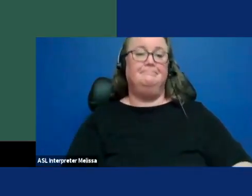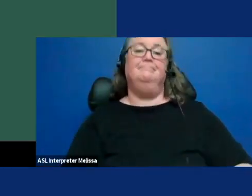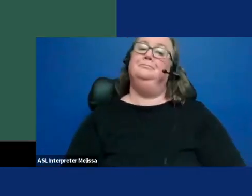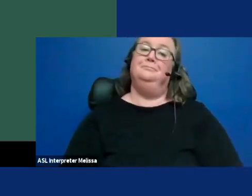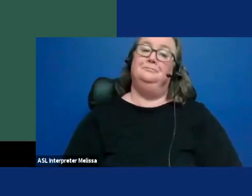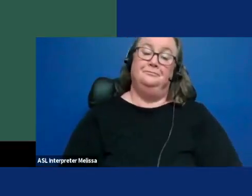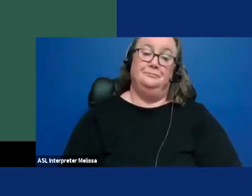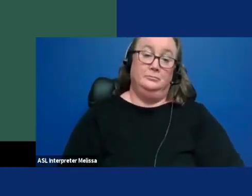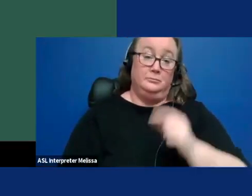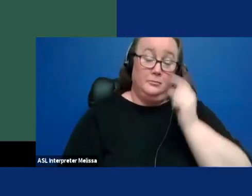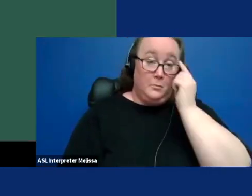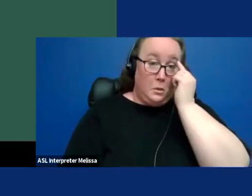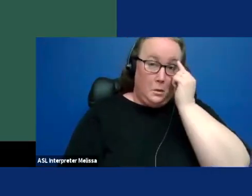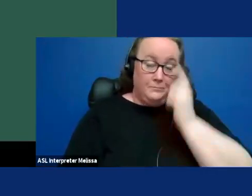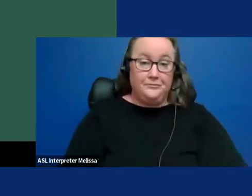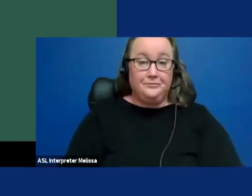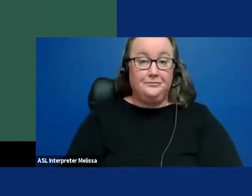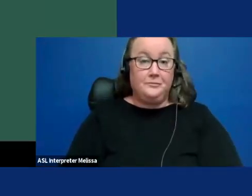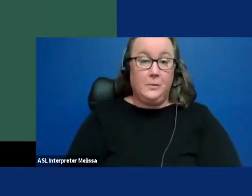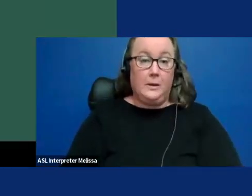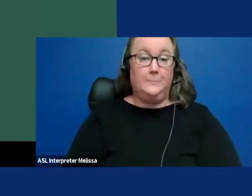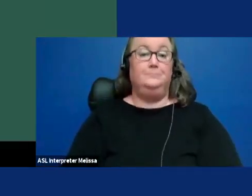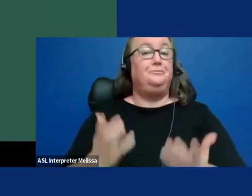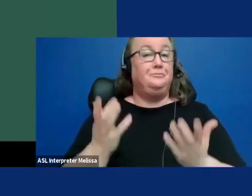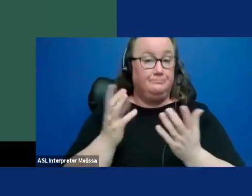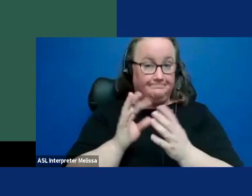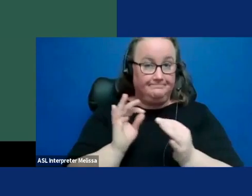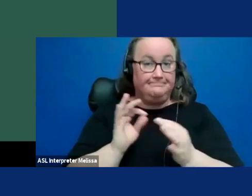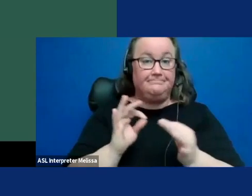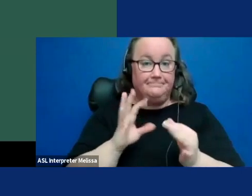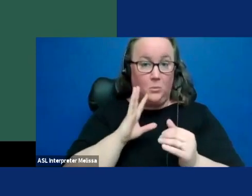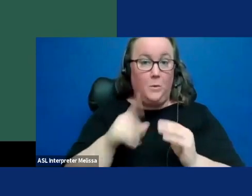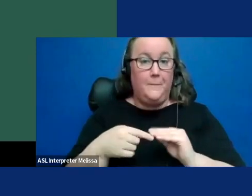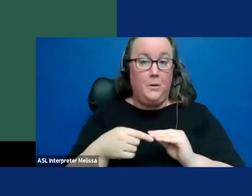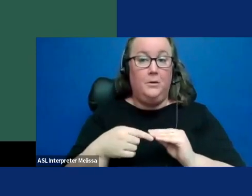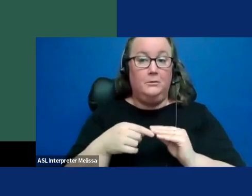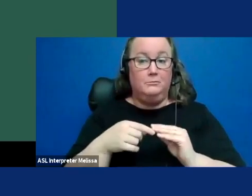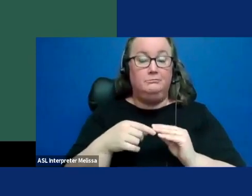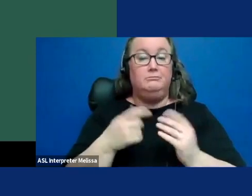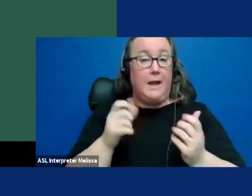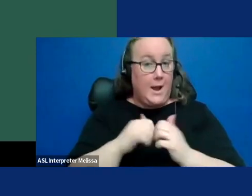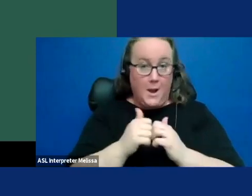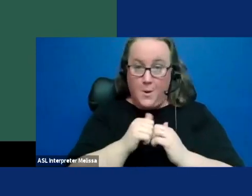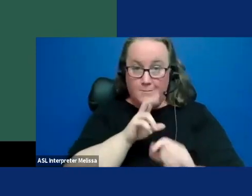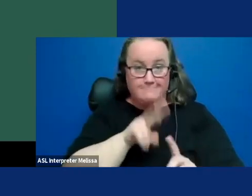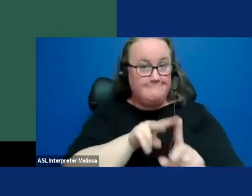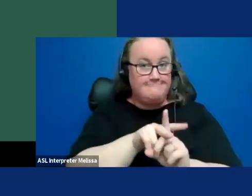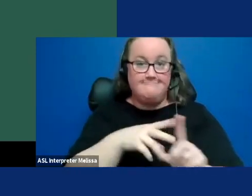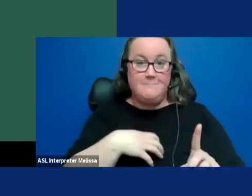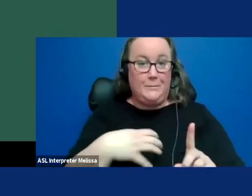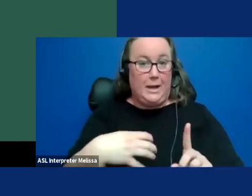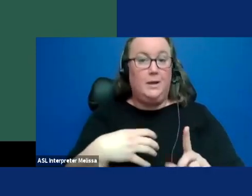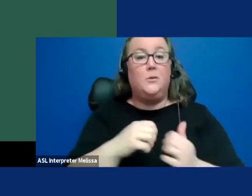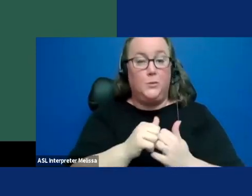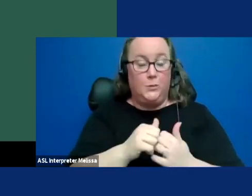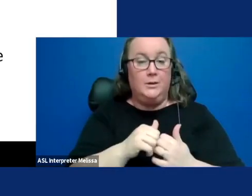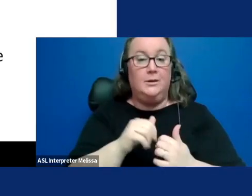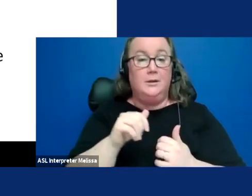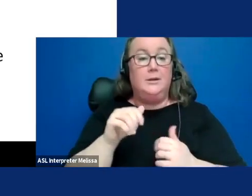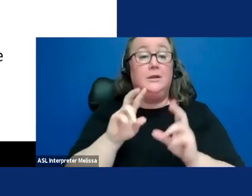We also want to mention, you know, how you can file a complaint with the Department of Justice and HHS.